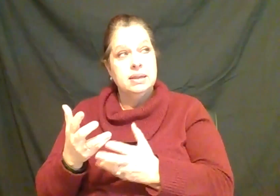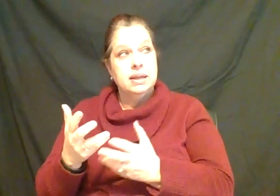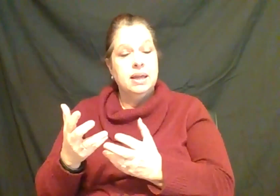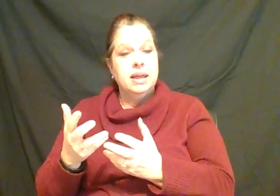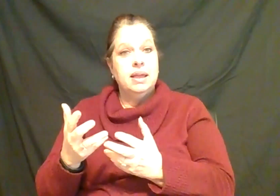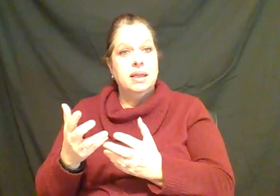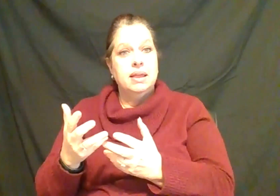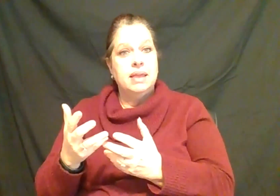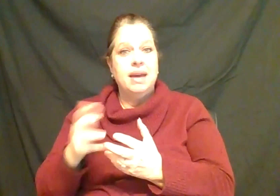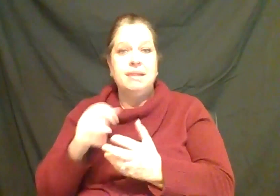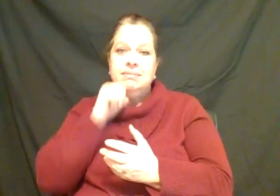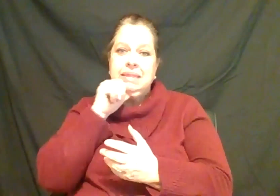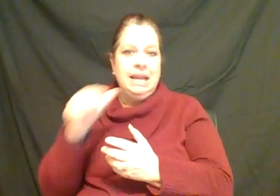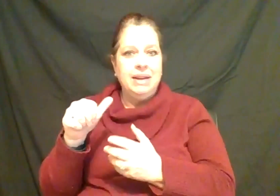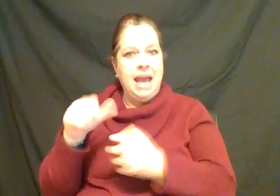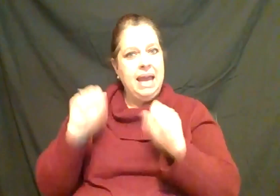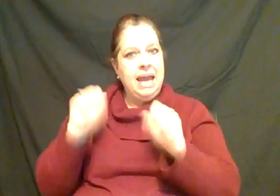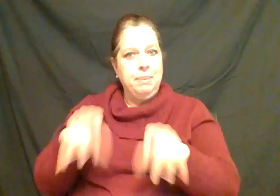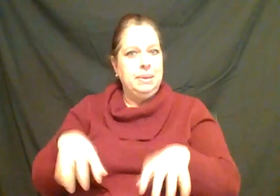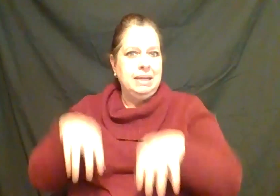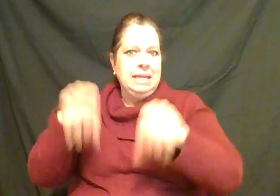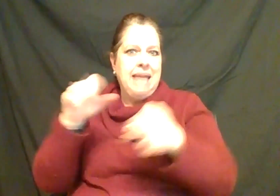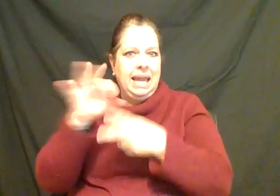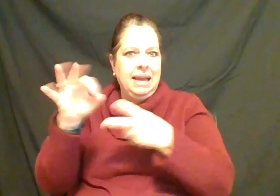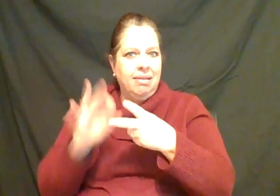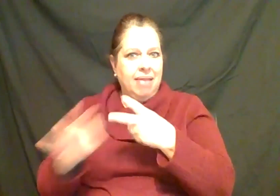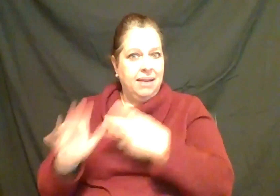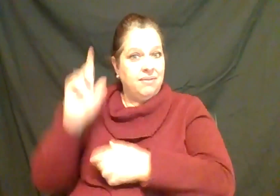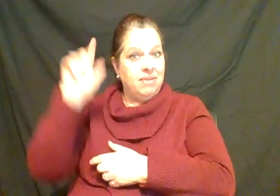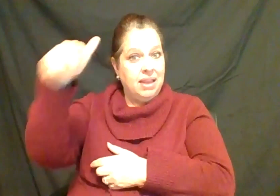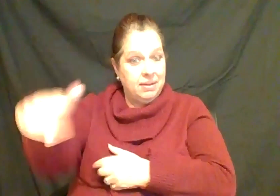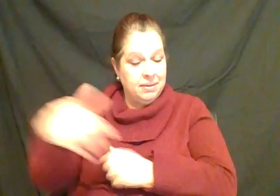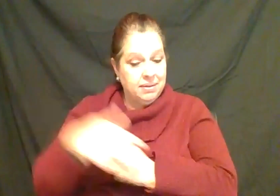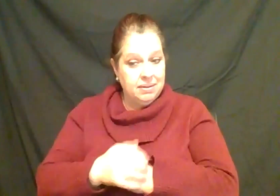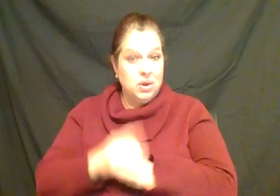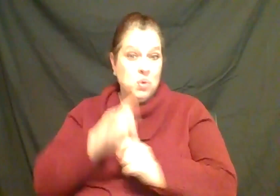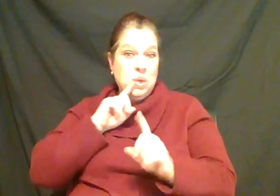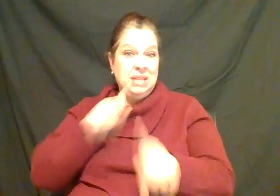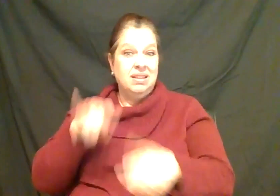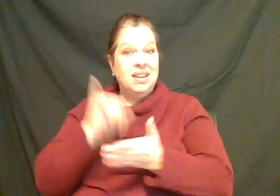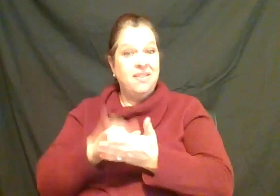elective opportunity down the road and as a result of that the long-term impact of that